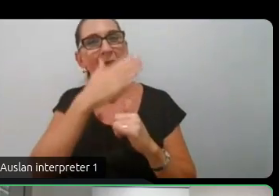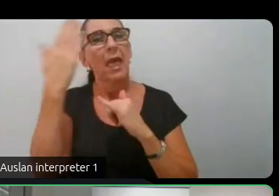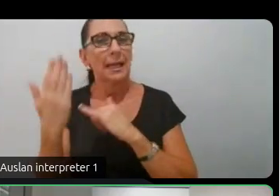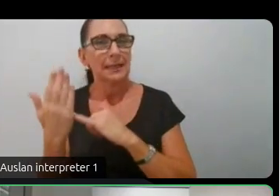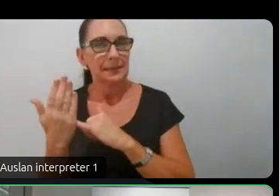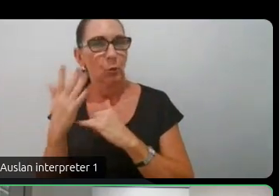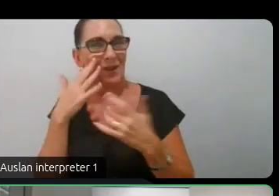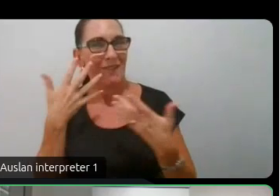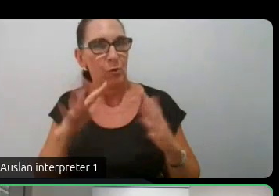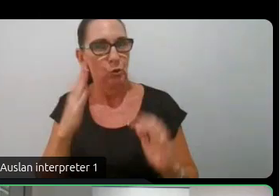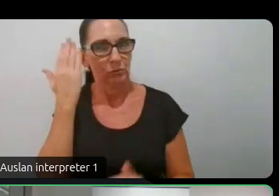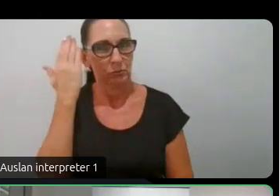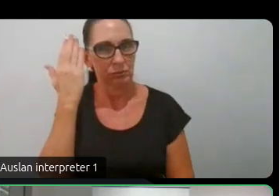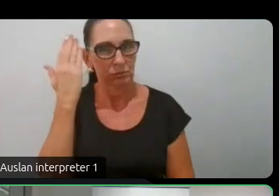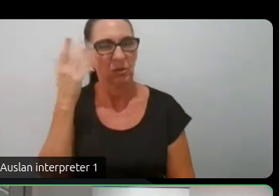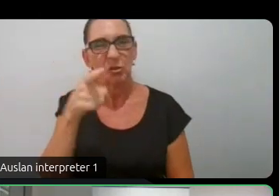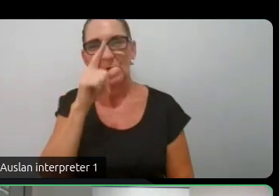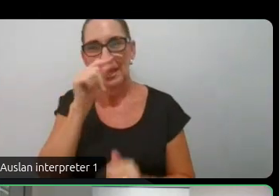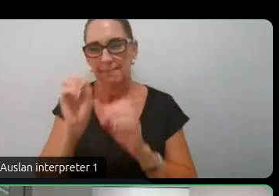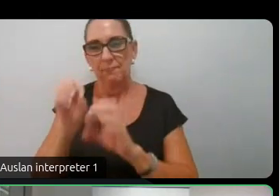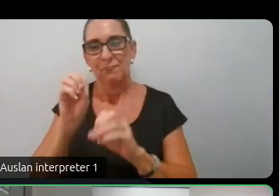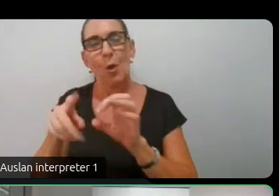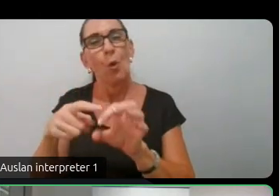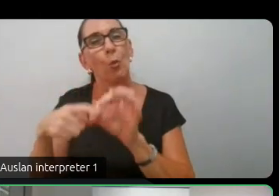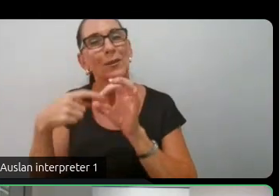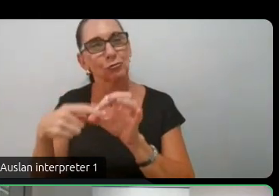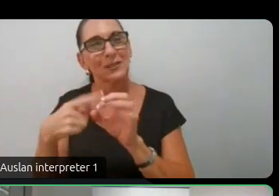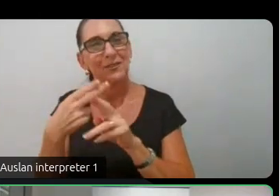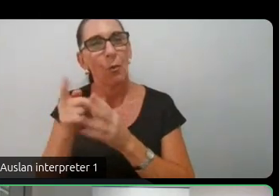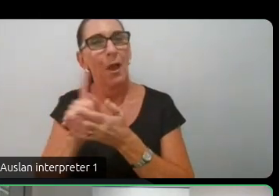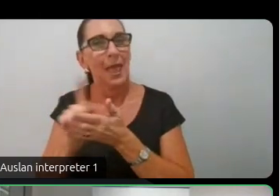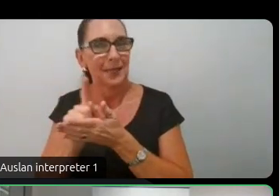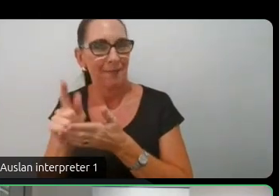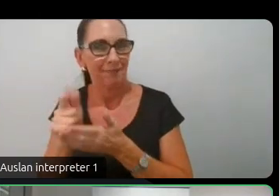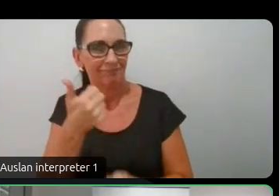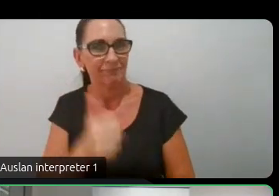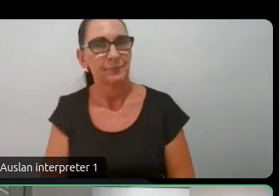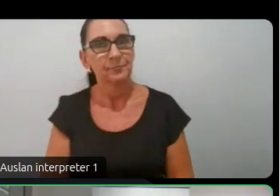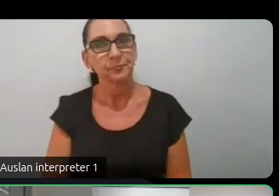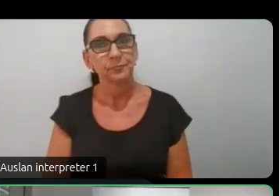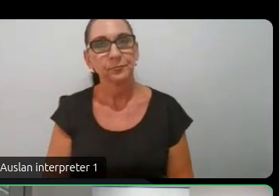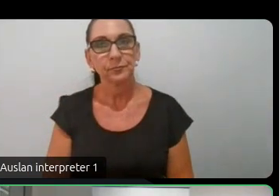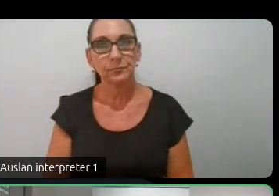please feel free to type in some questions for that time, too. Um there will be a copy of the